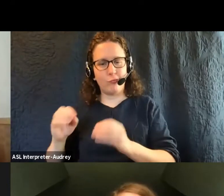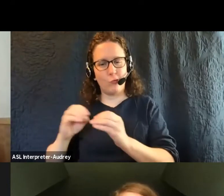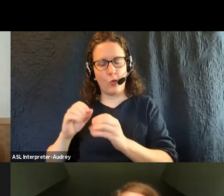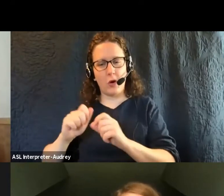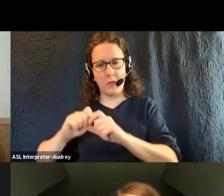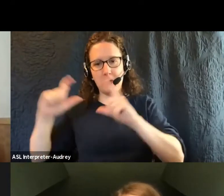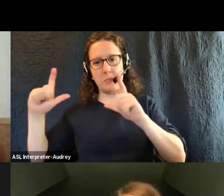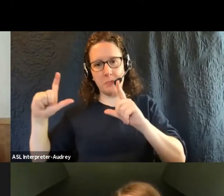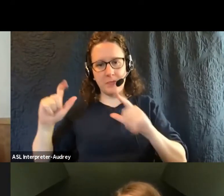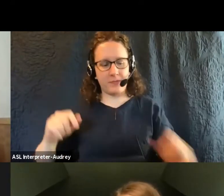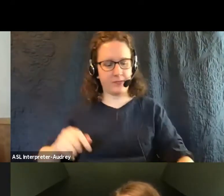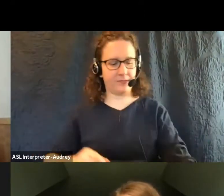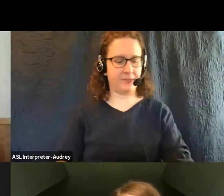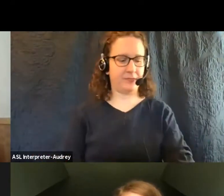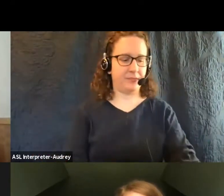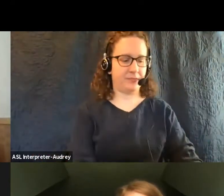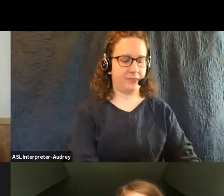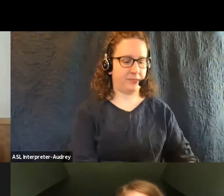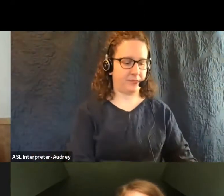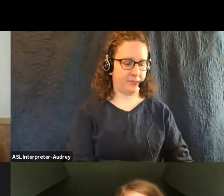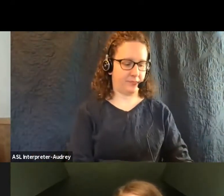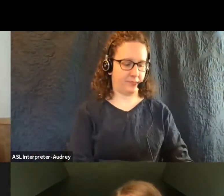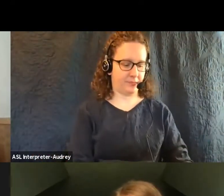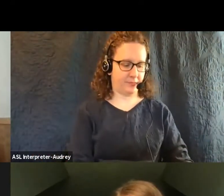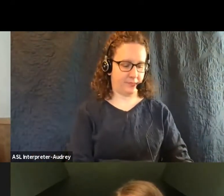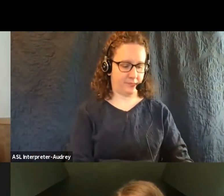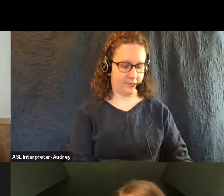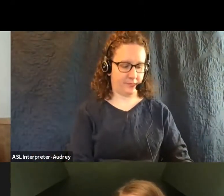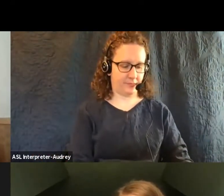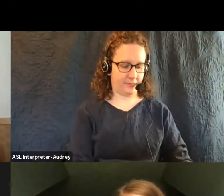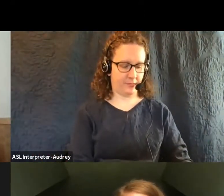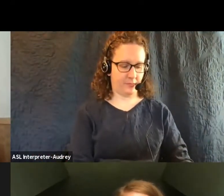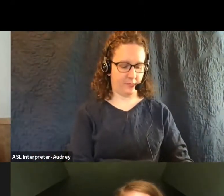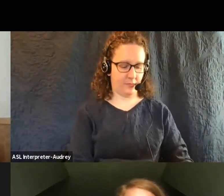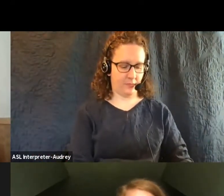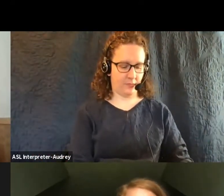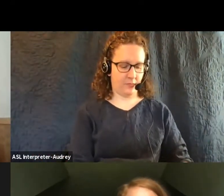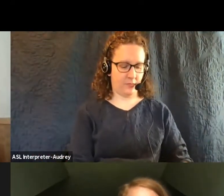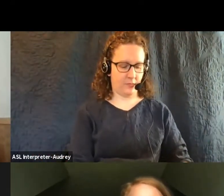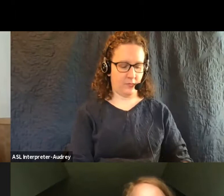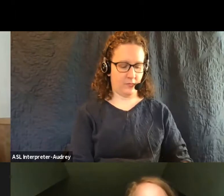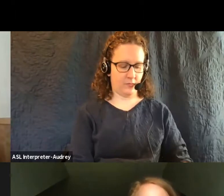You can chat questions or comments to Johileny.